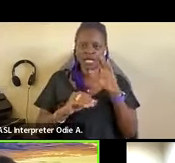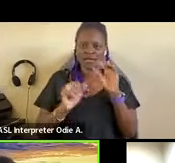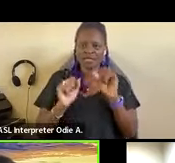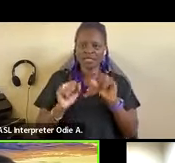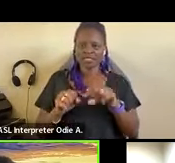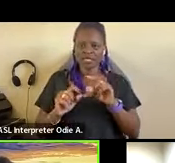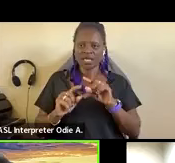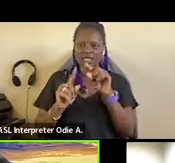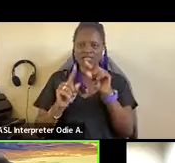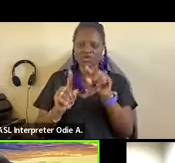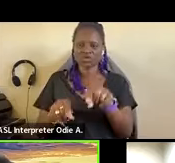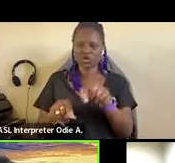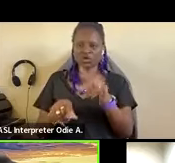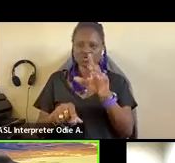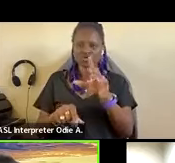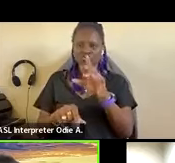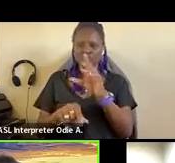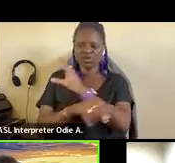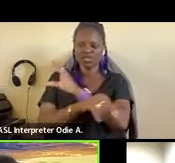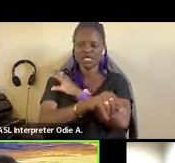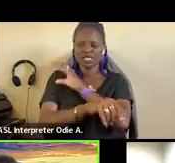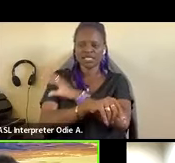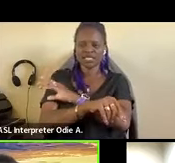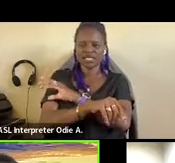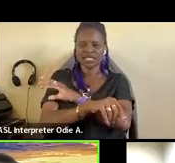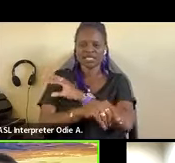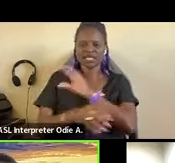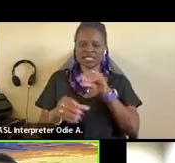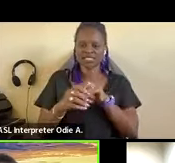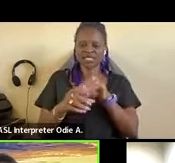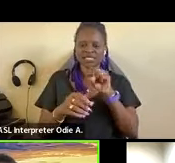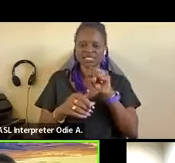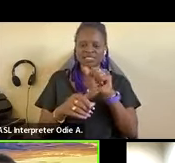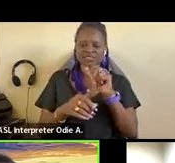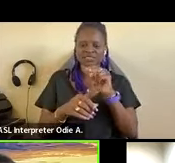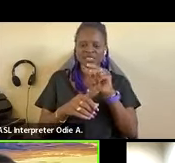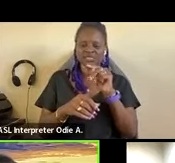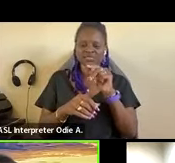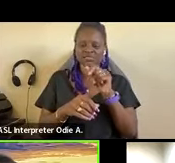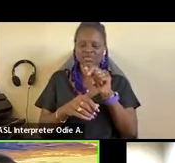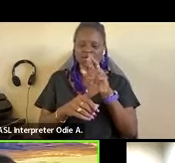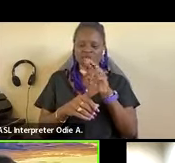Clinic at Rosen Community Center in Santa Rosa. Appointments can be made on My Turn